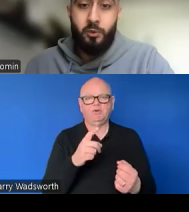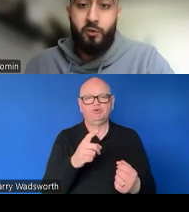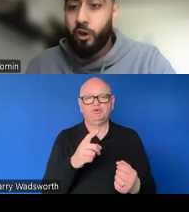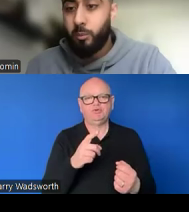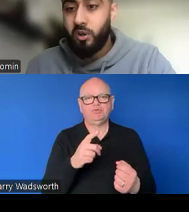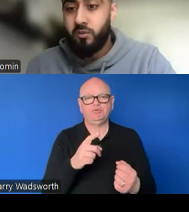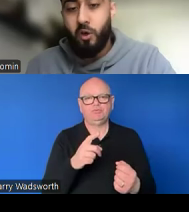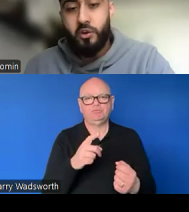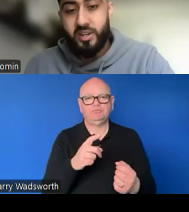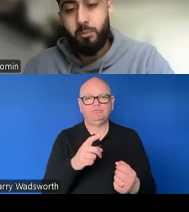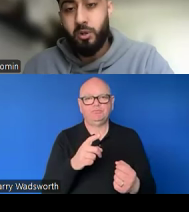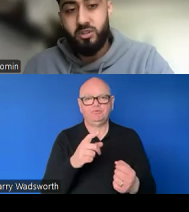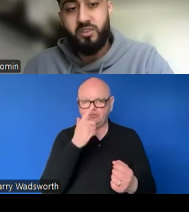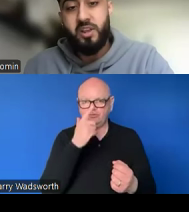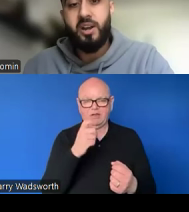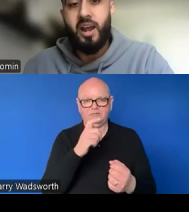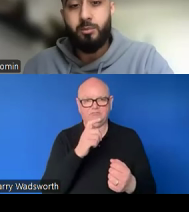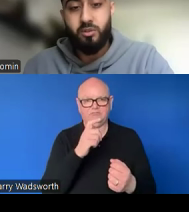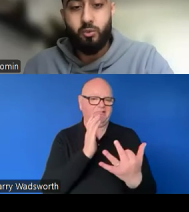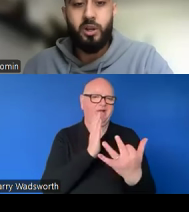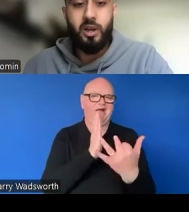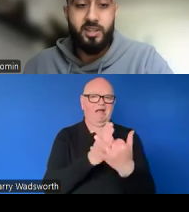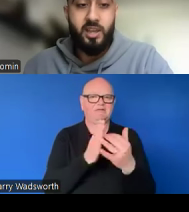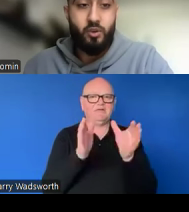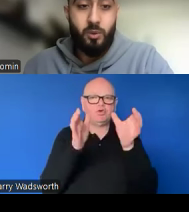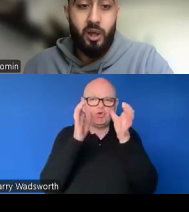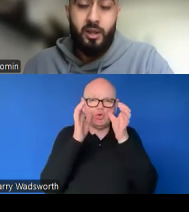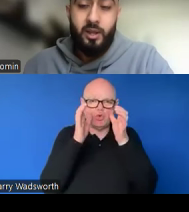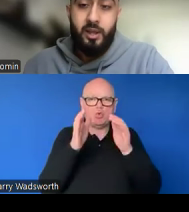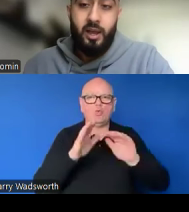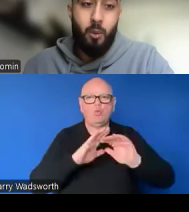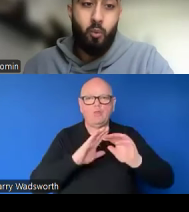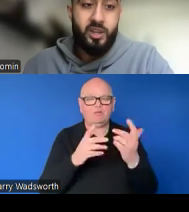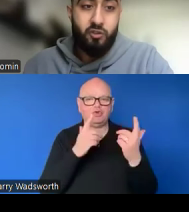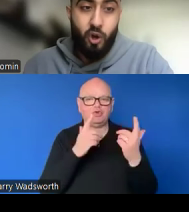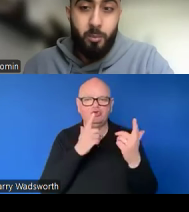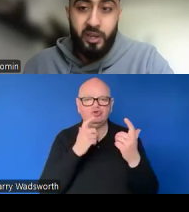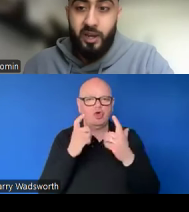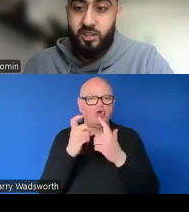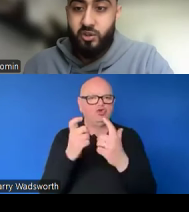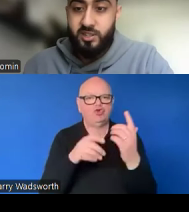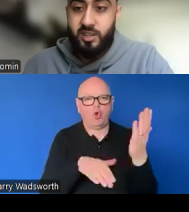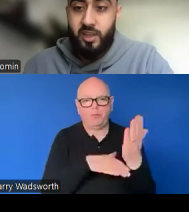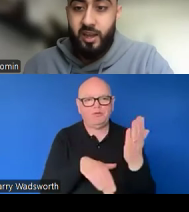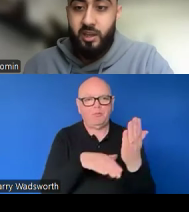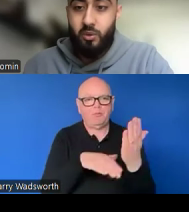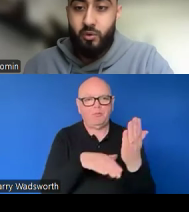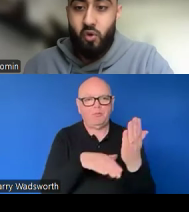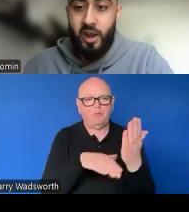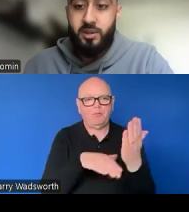We've got a couple of other examples of different types of Google Ads here as well. We can have shopping ads, and you can see that here on the right.